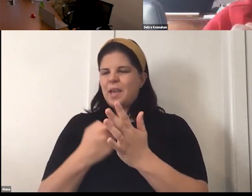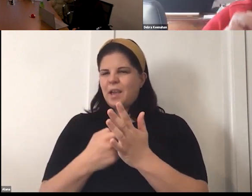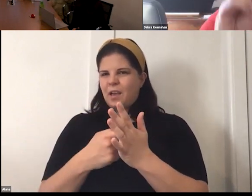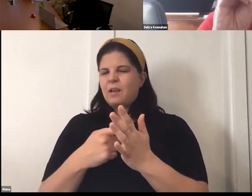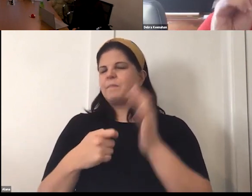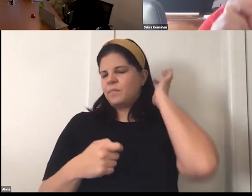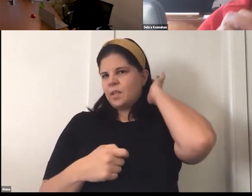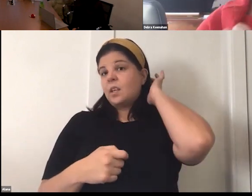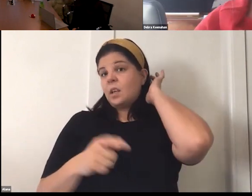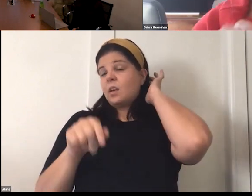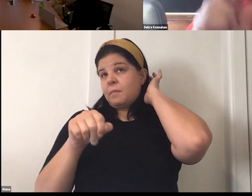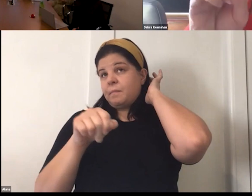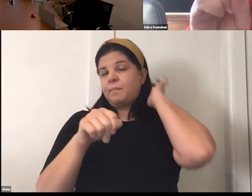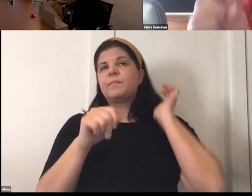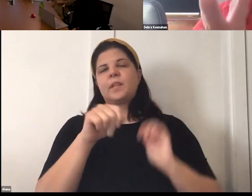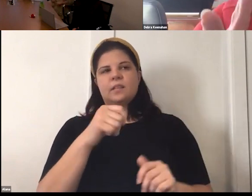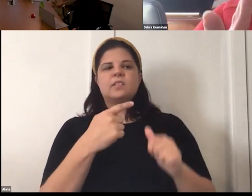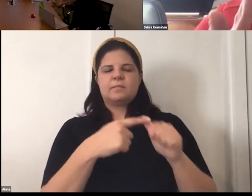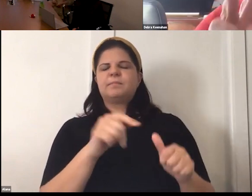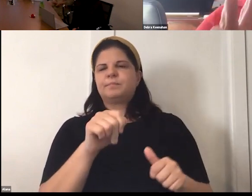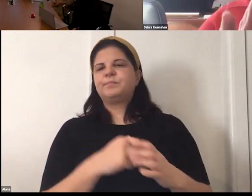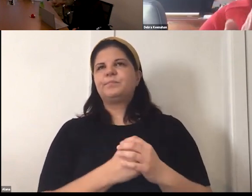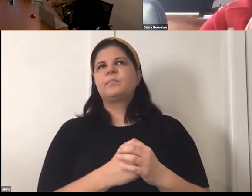I had two mentors.